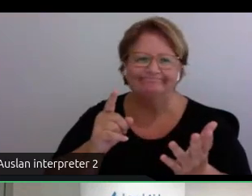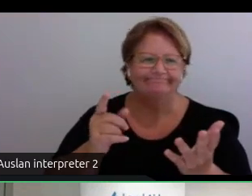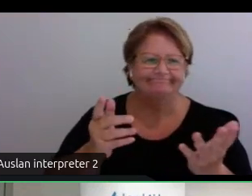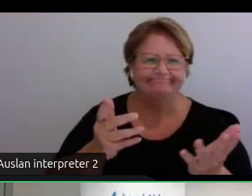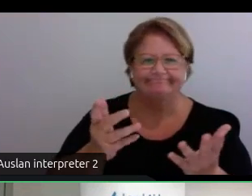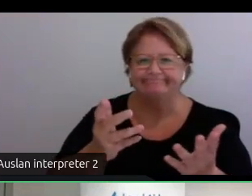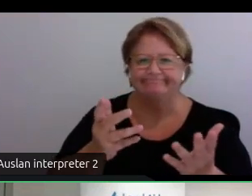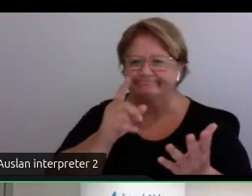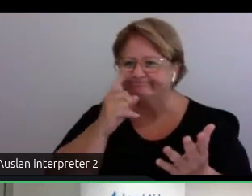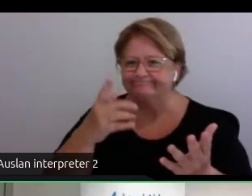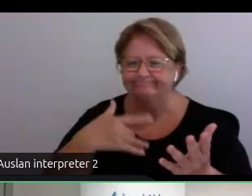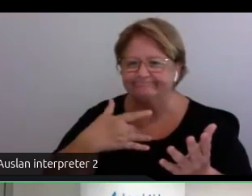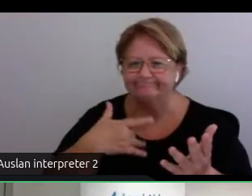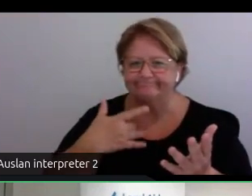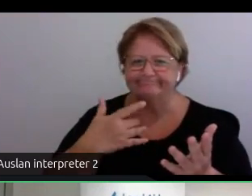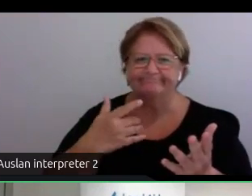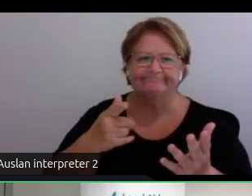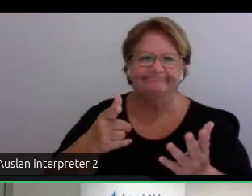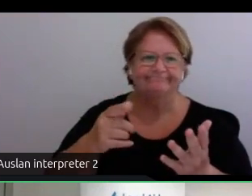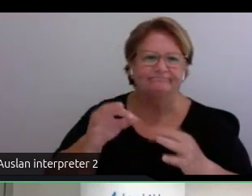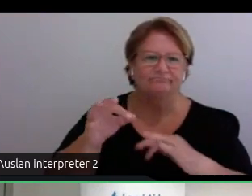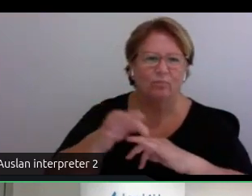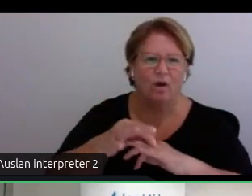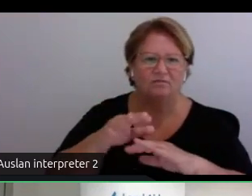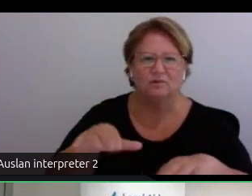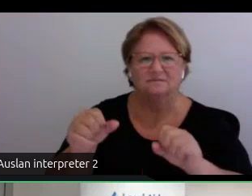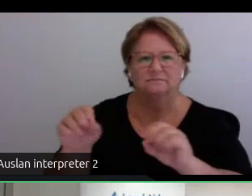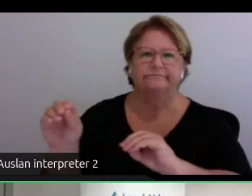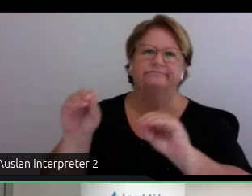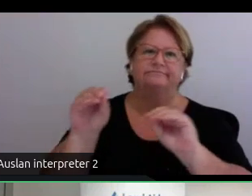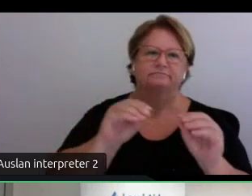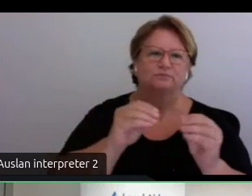couldn't live there. They couldn't live in the town. His wife and kids had to move to Brisbane